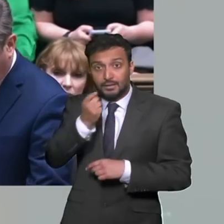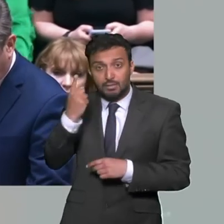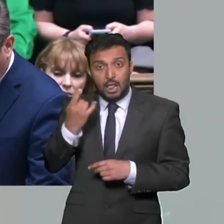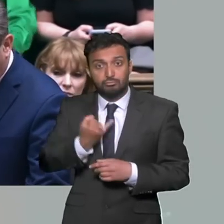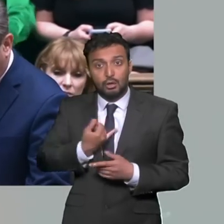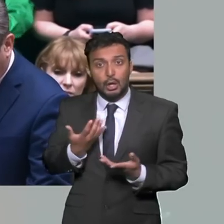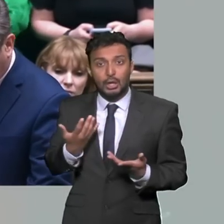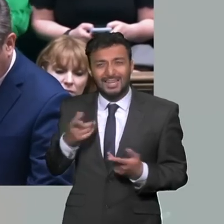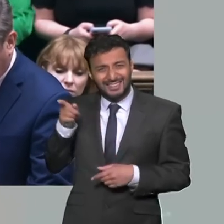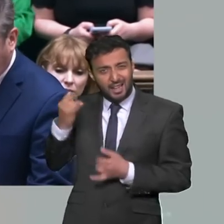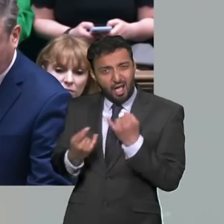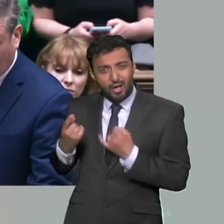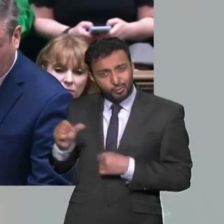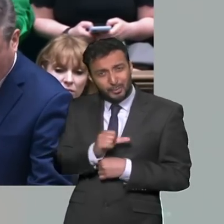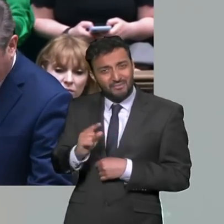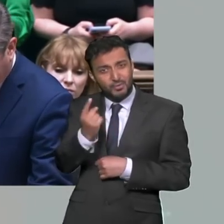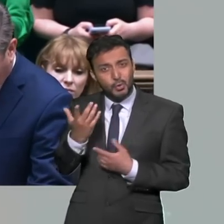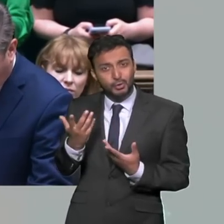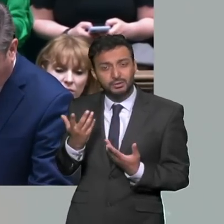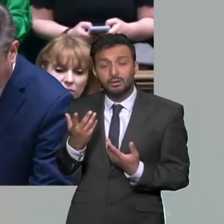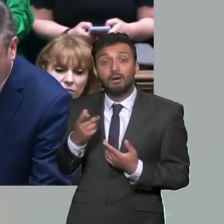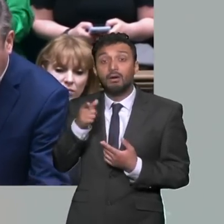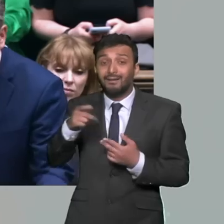It was not just on inflation that they got it badly wrong.